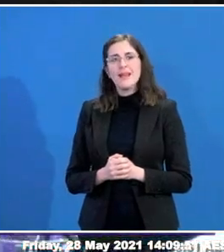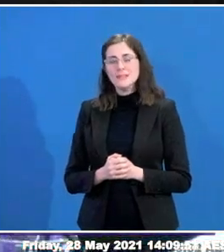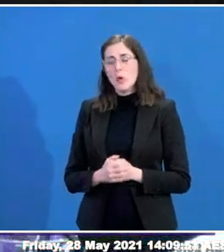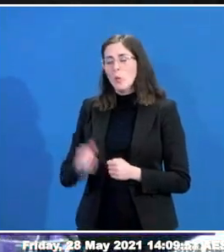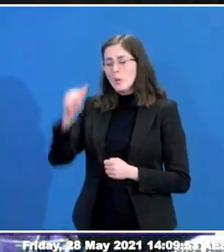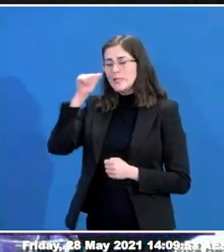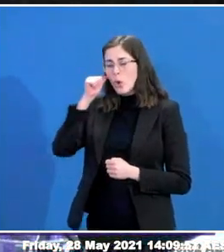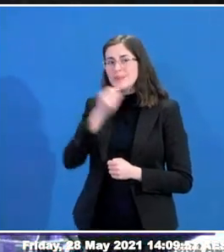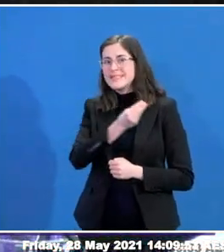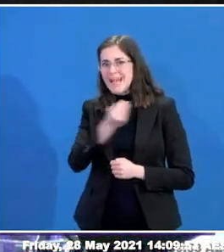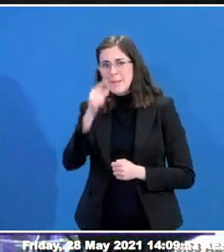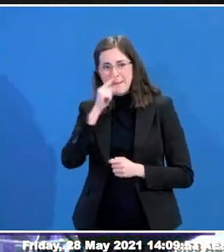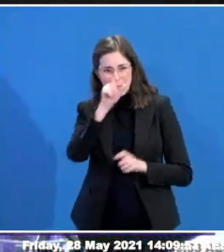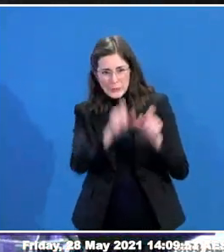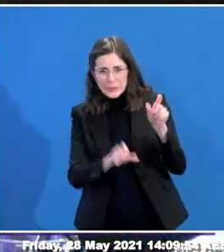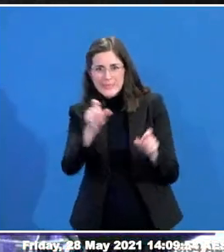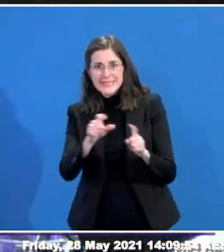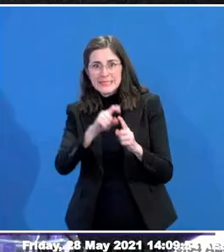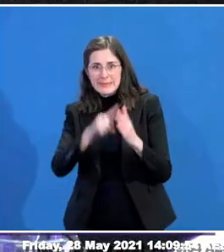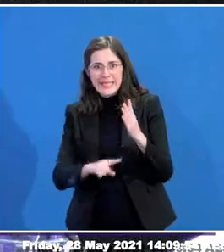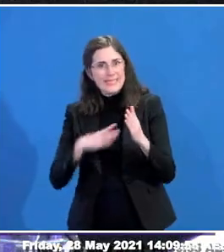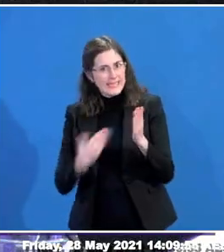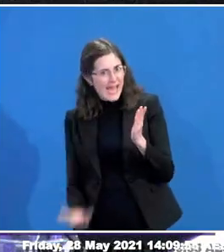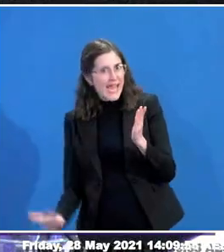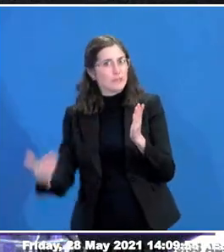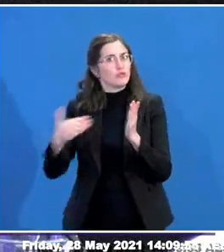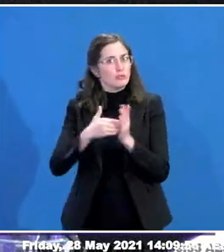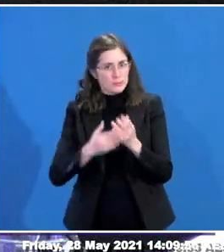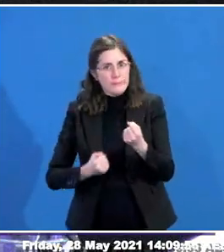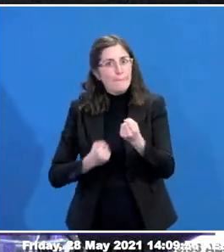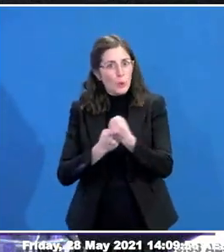require more intensive support and coordination and connection.